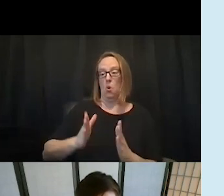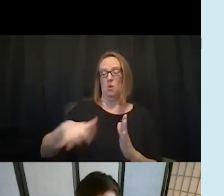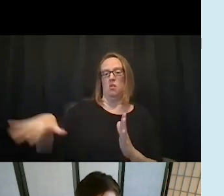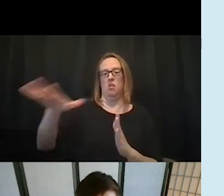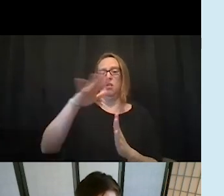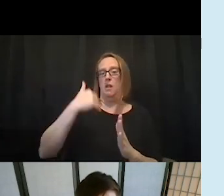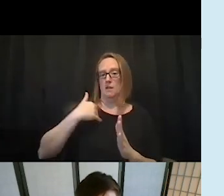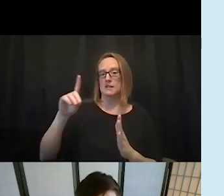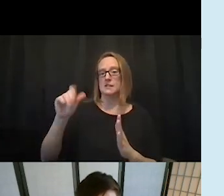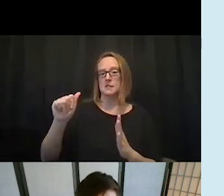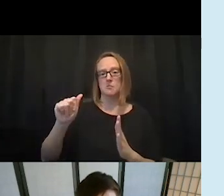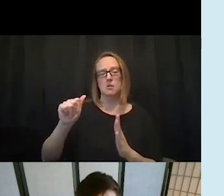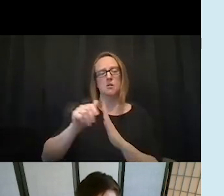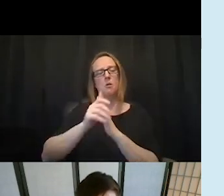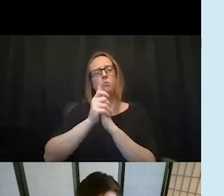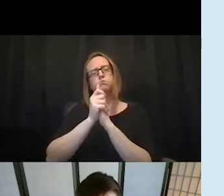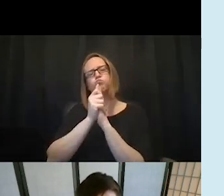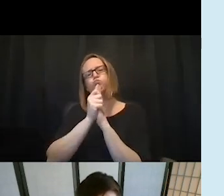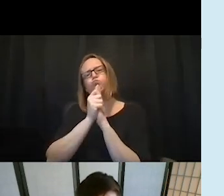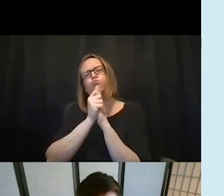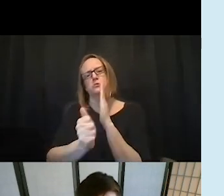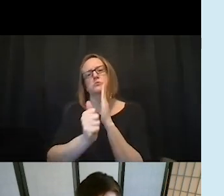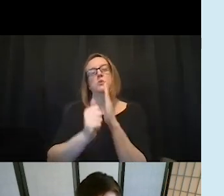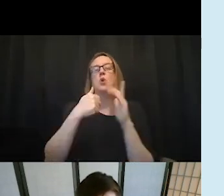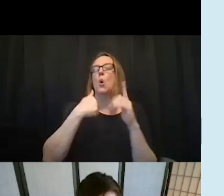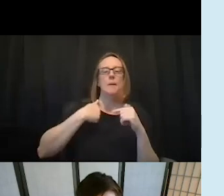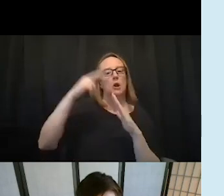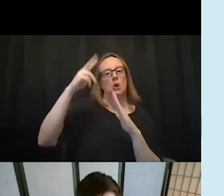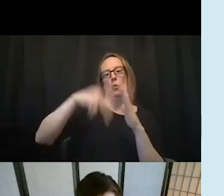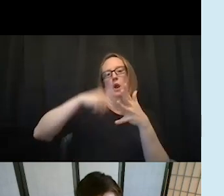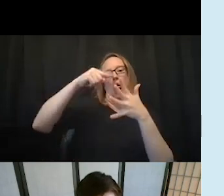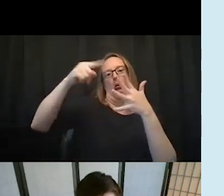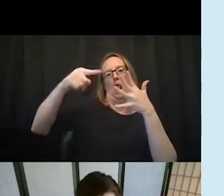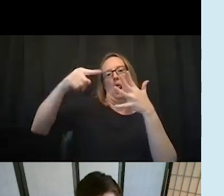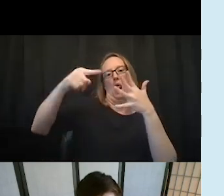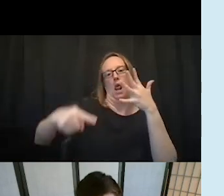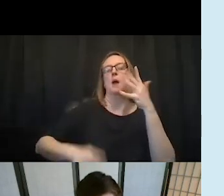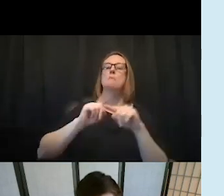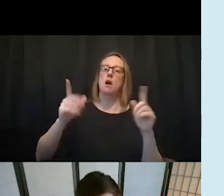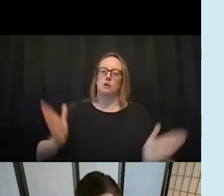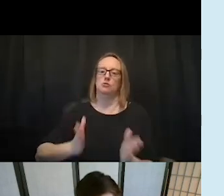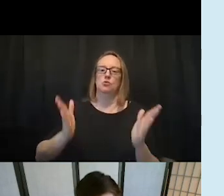read this list out but, I would encourage people to really look into some of these